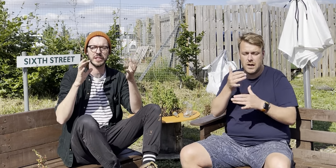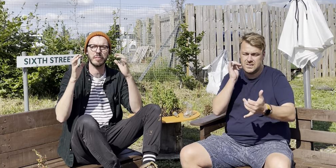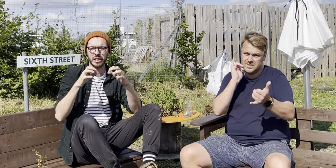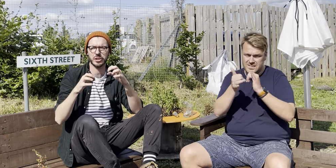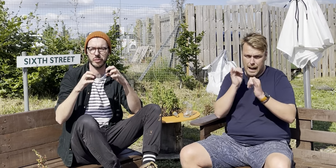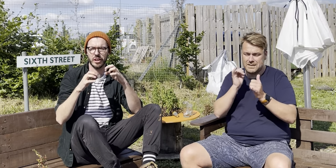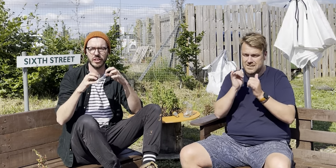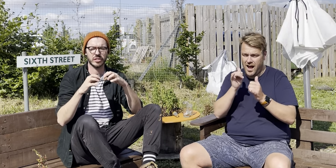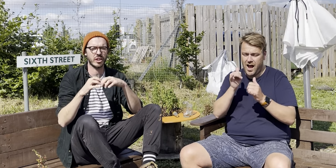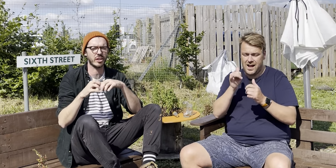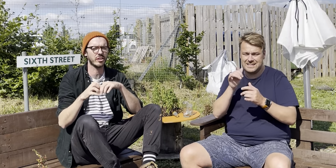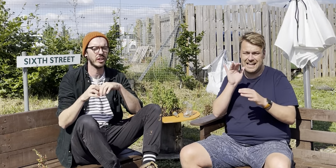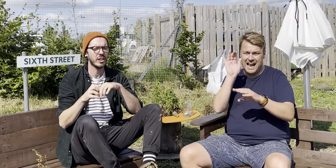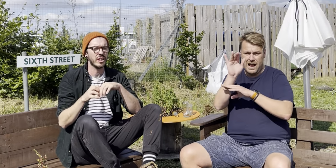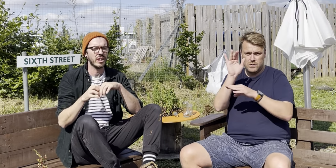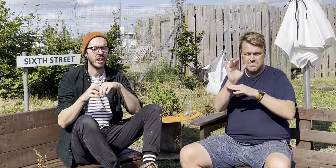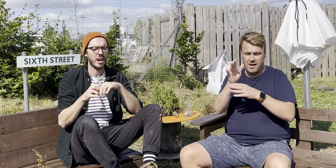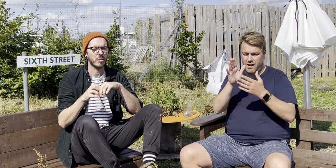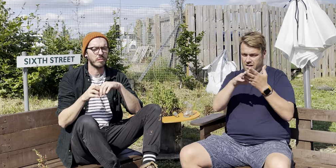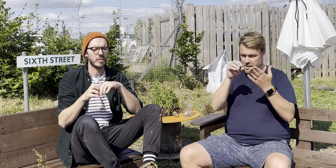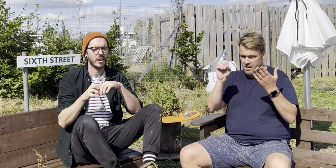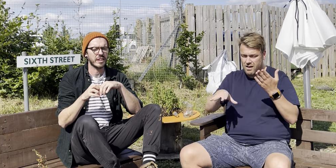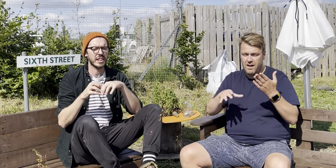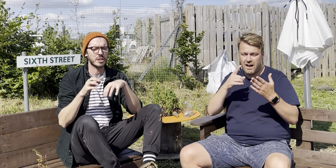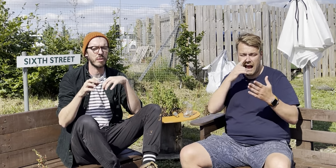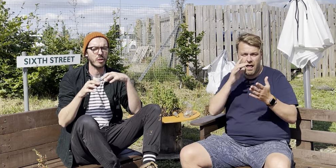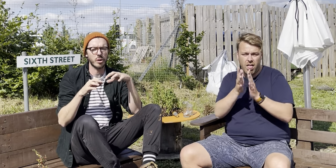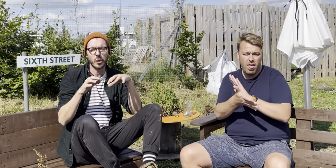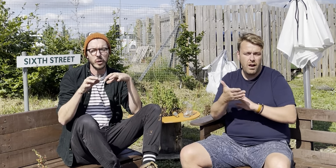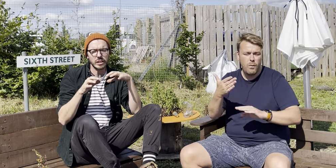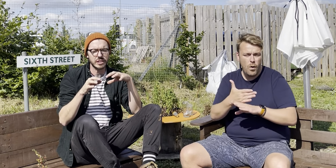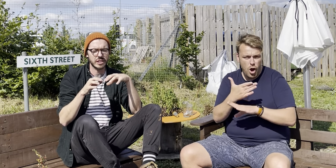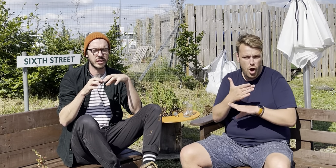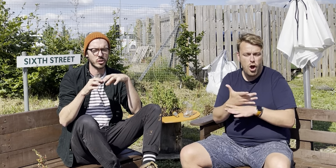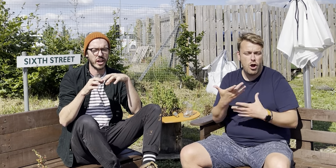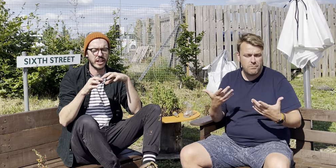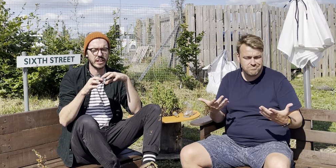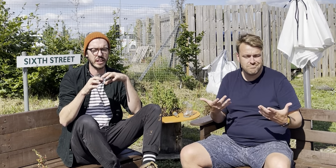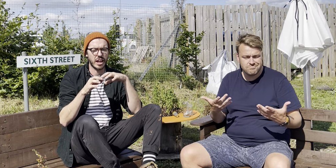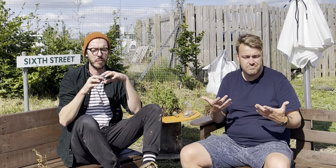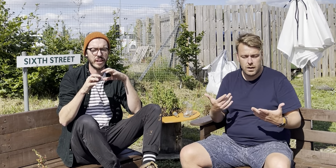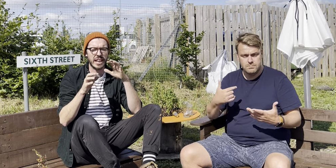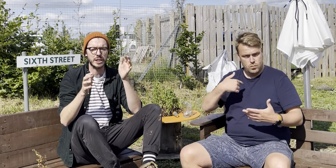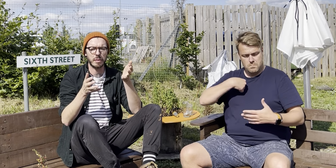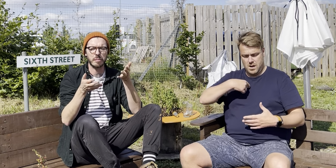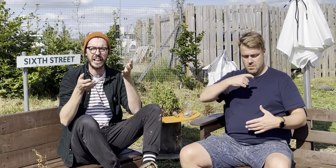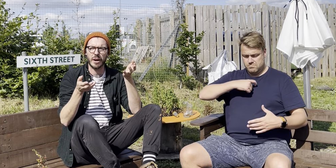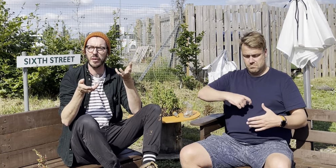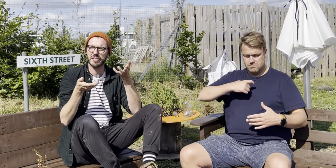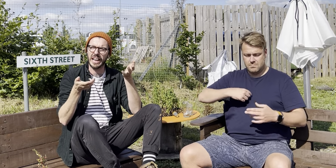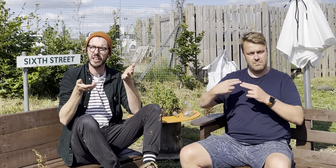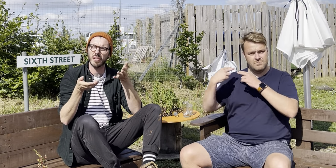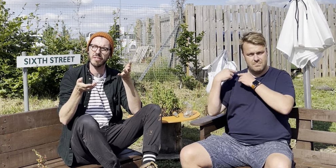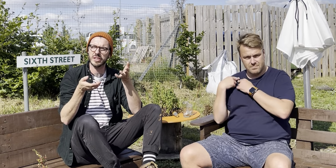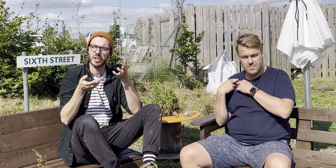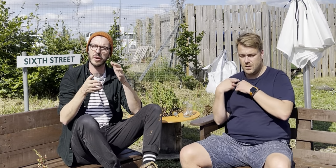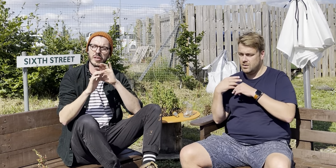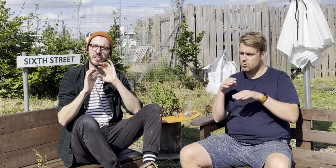diminish the work so i think it's my role to try and um ease people out of that comfort zone of